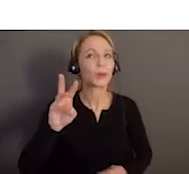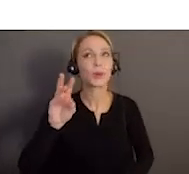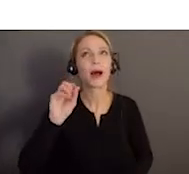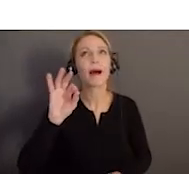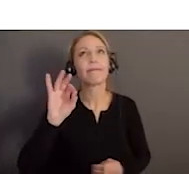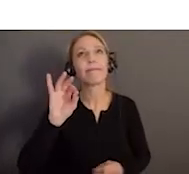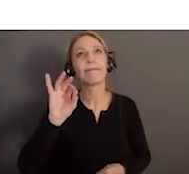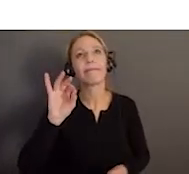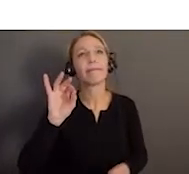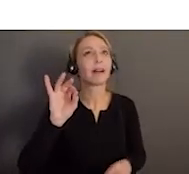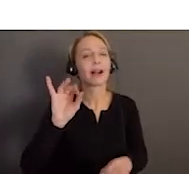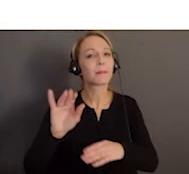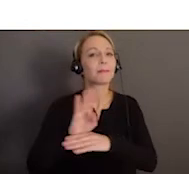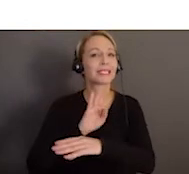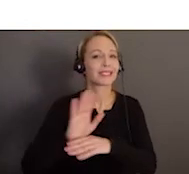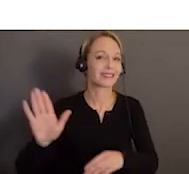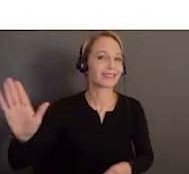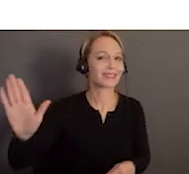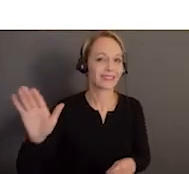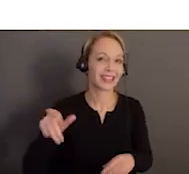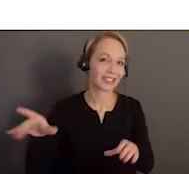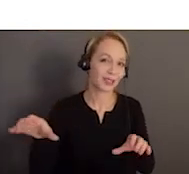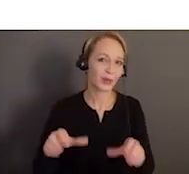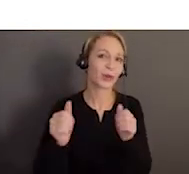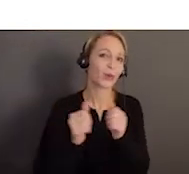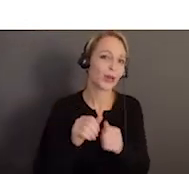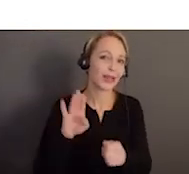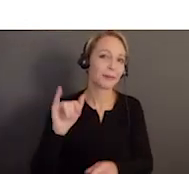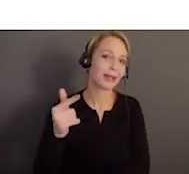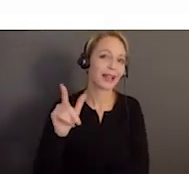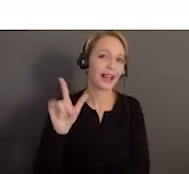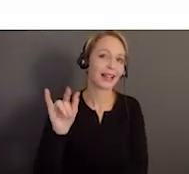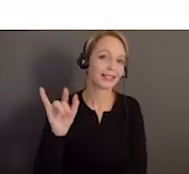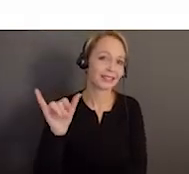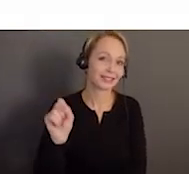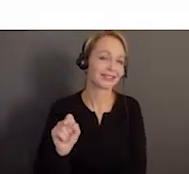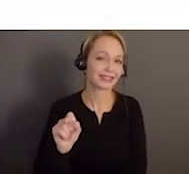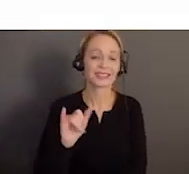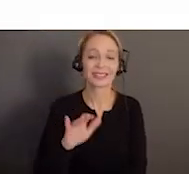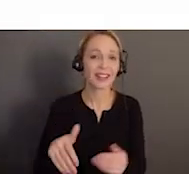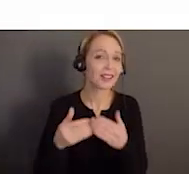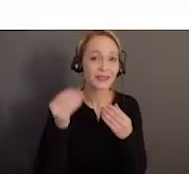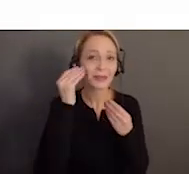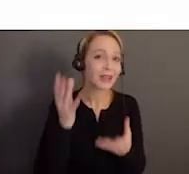BUSINESS THAT HE'S DOING WITH BIGLYTICS. THIS IS ALL INFORMATION THAT FLOWED FROM THE CRM.